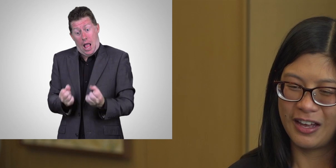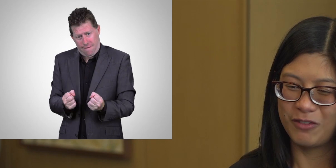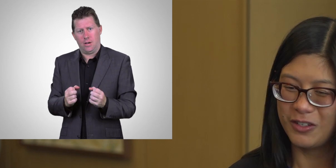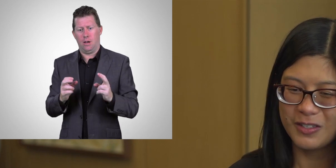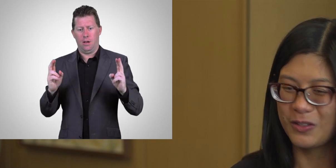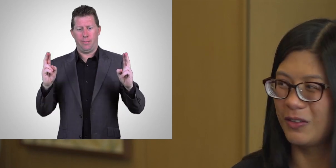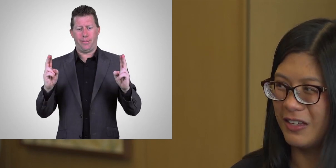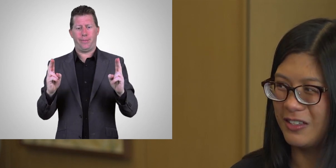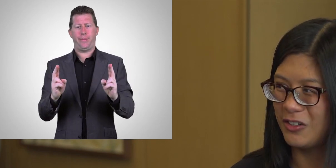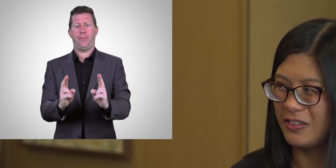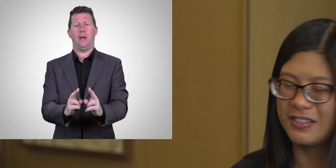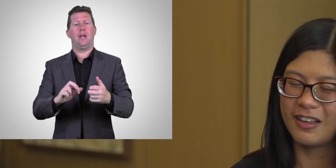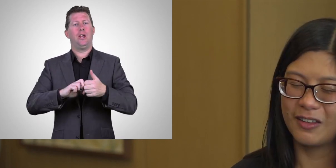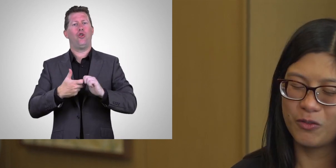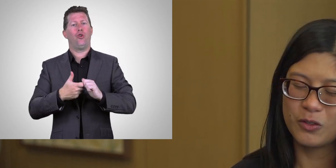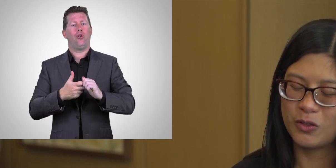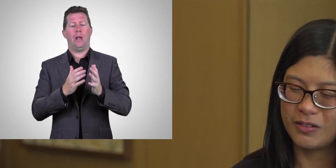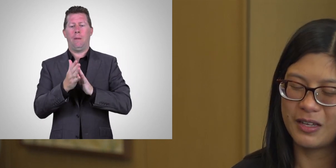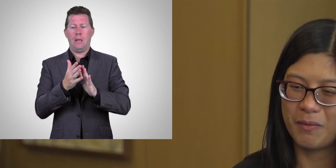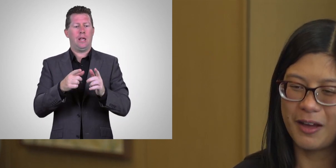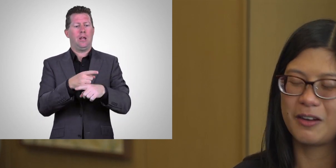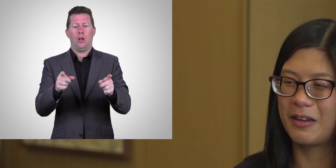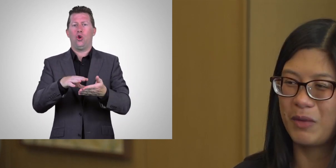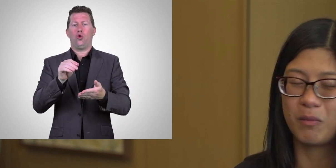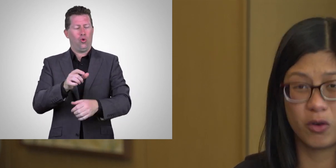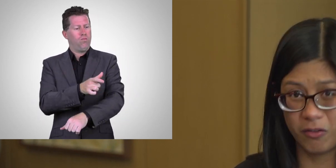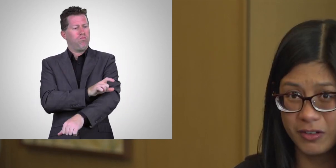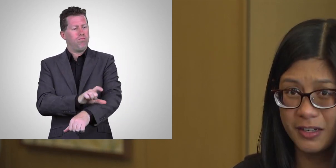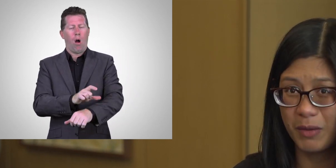reduces all of these issues and therefore students come out being more confident about